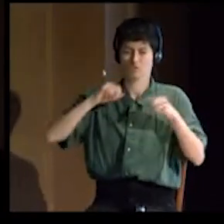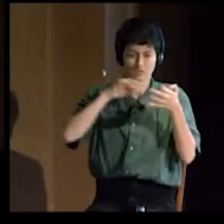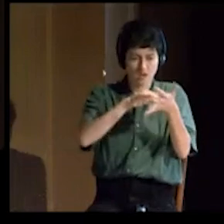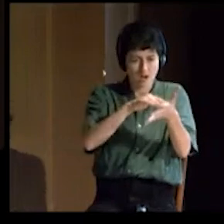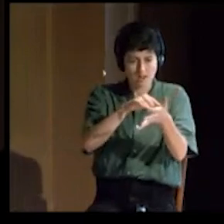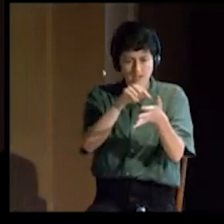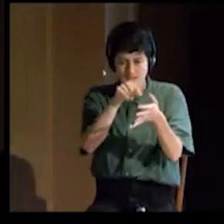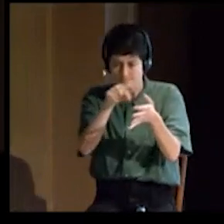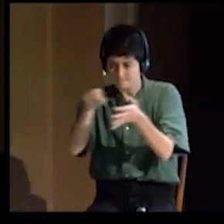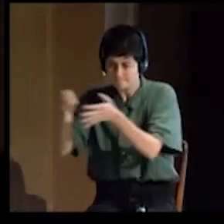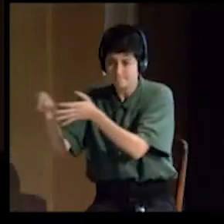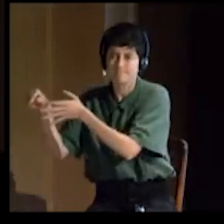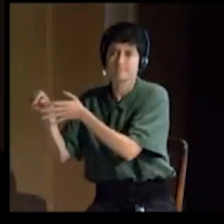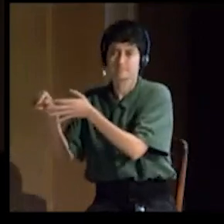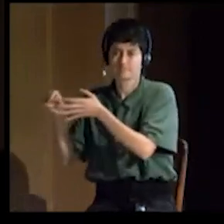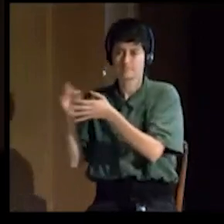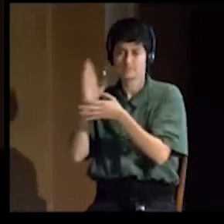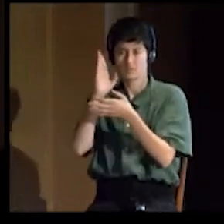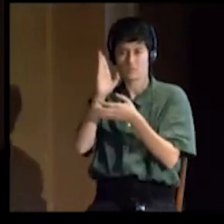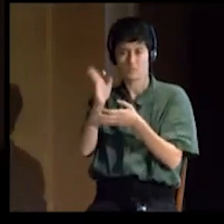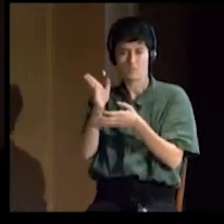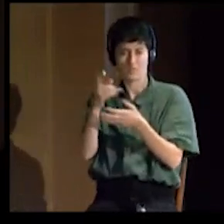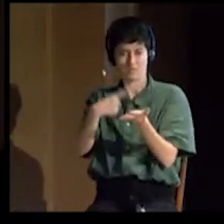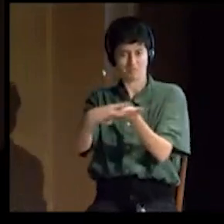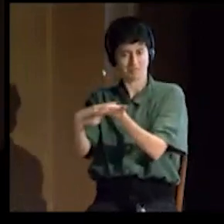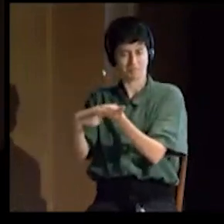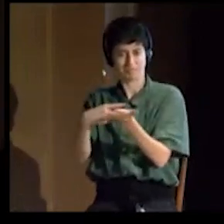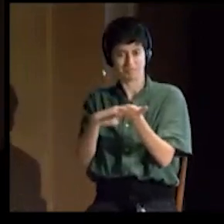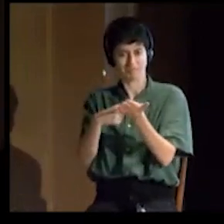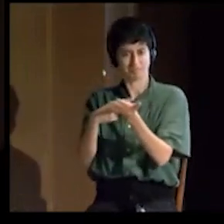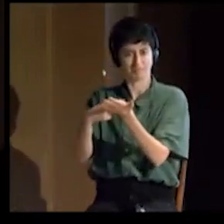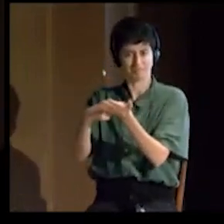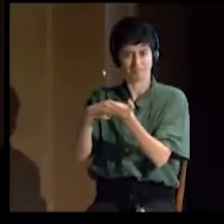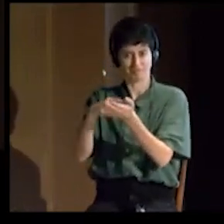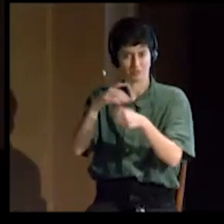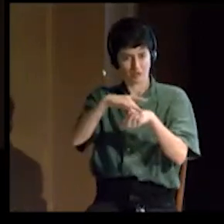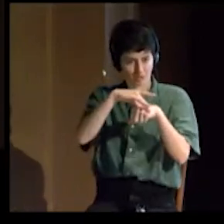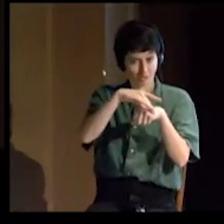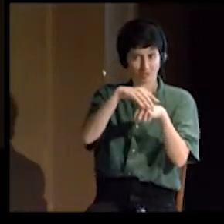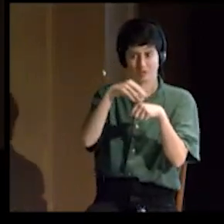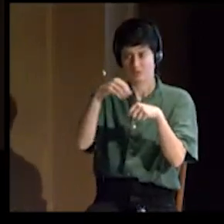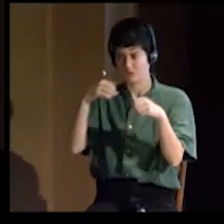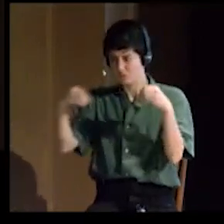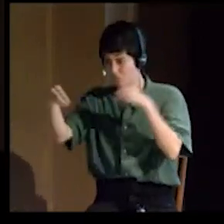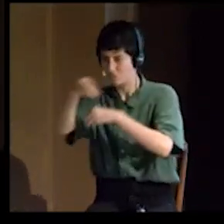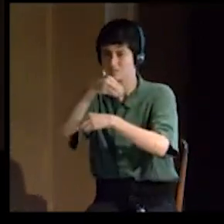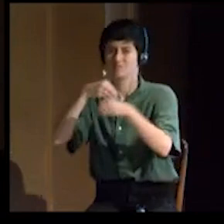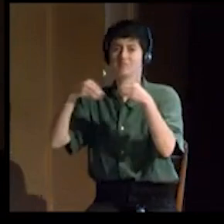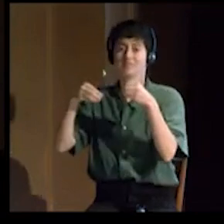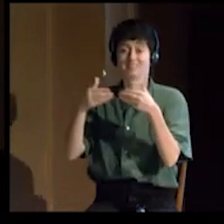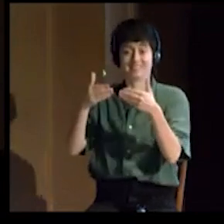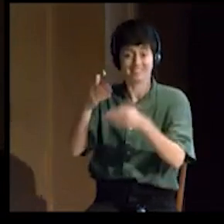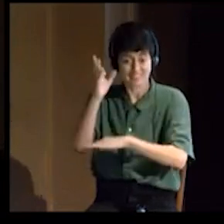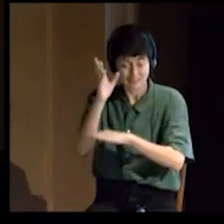which we will hear about from our next speaker, Dr. Laura Waters. But allow me to introduce her first.